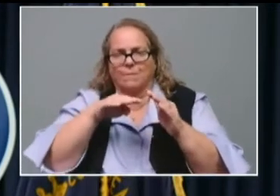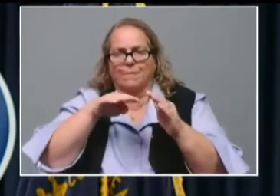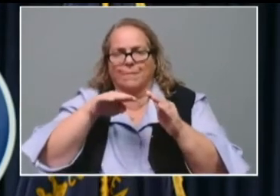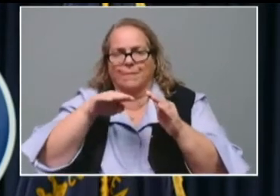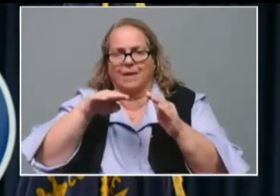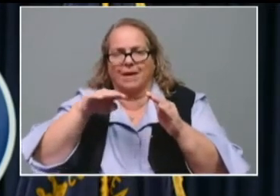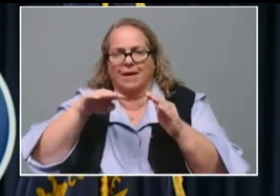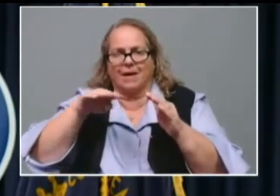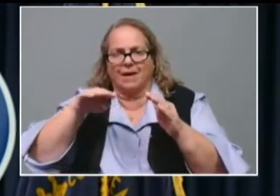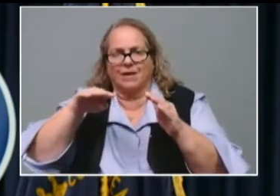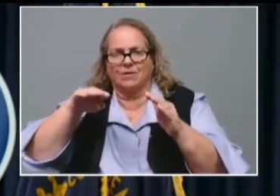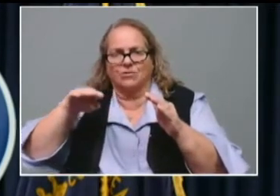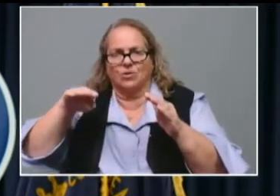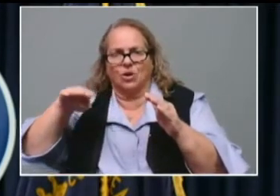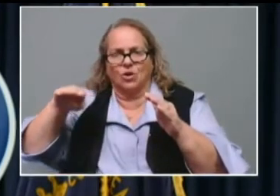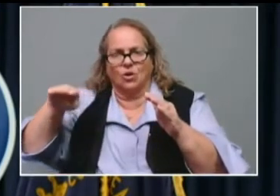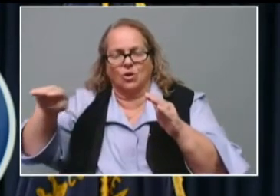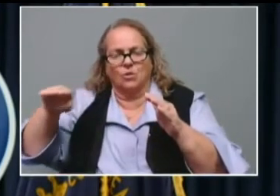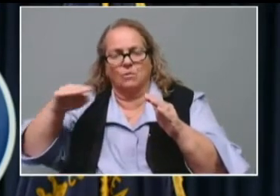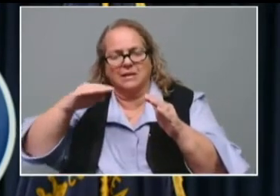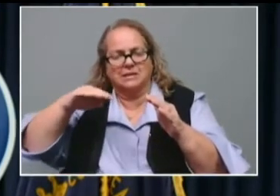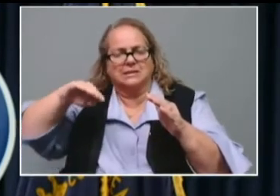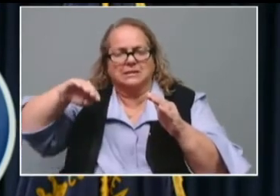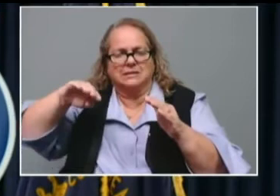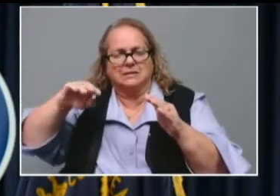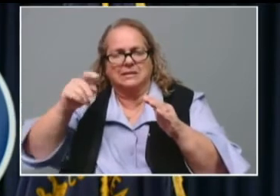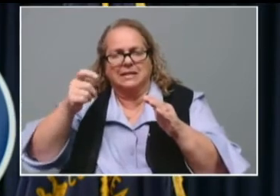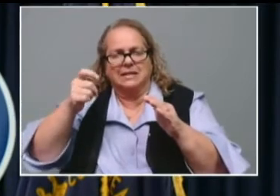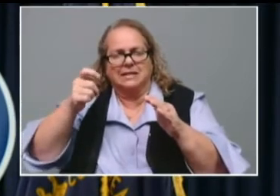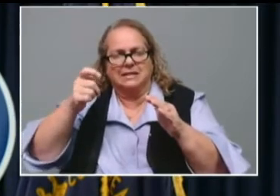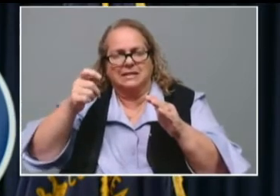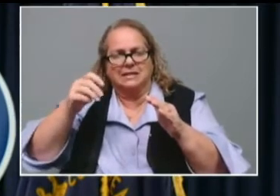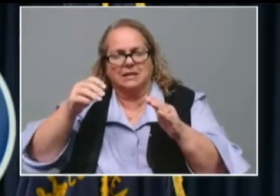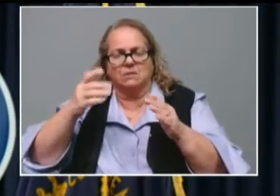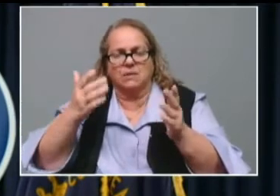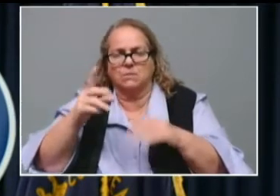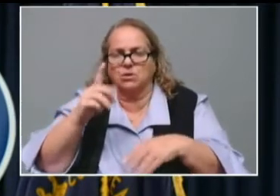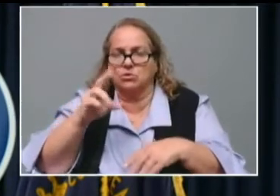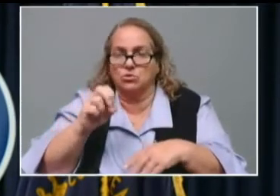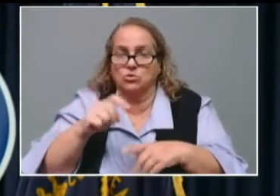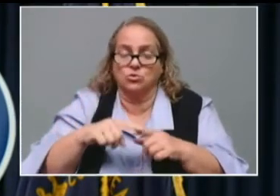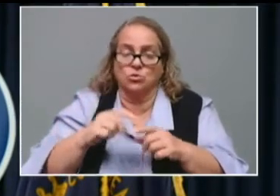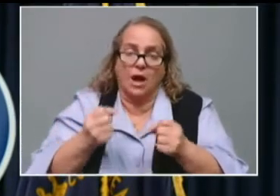minute. May also be due to the number of people getting tested going down. So